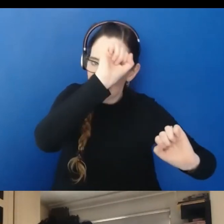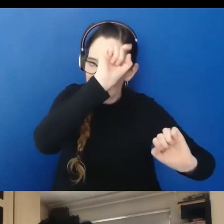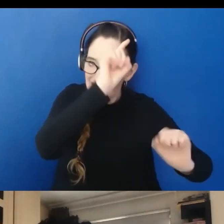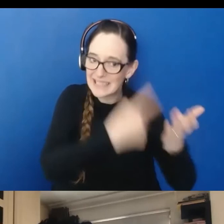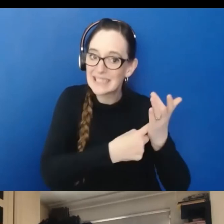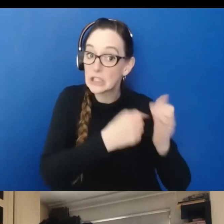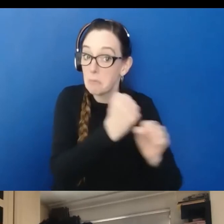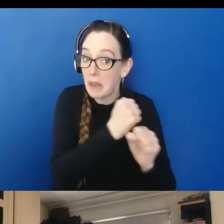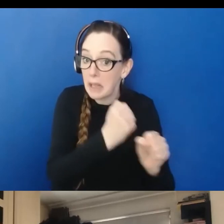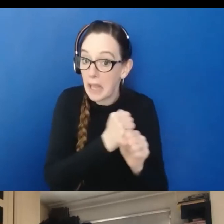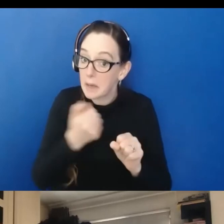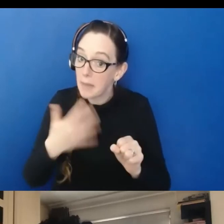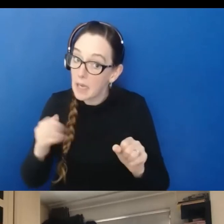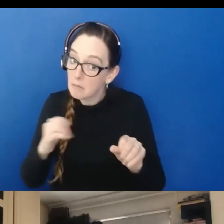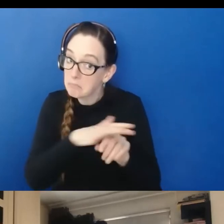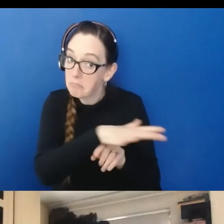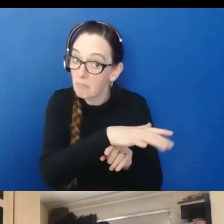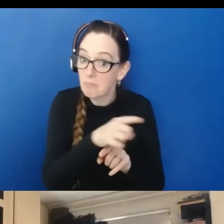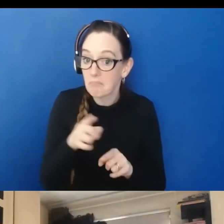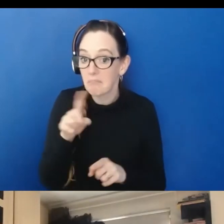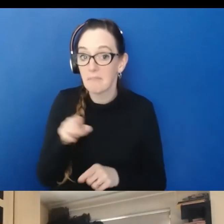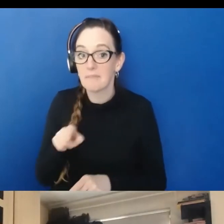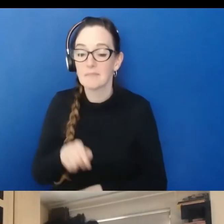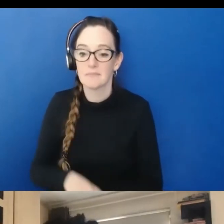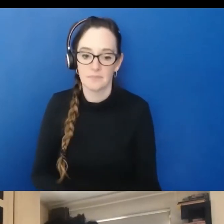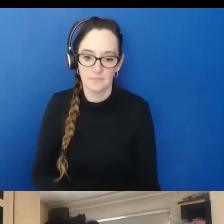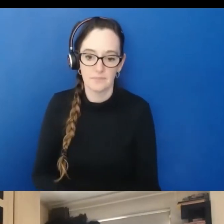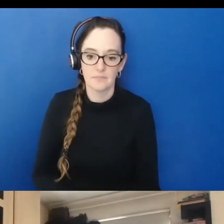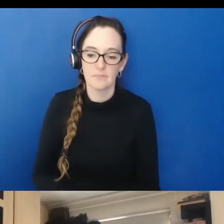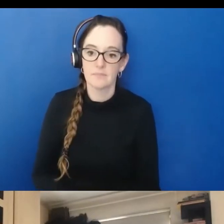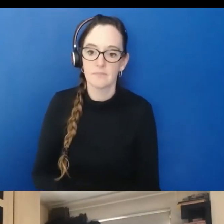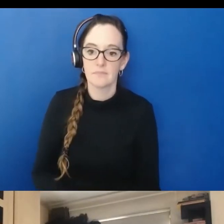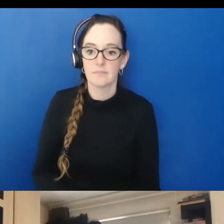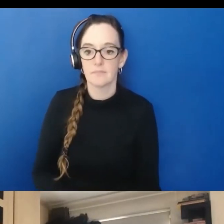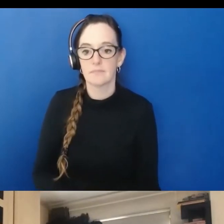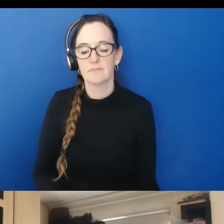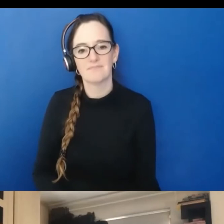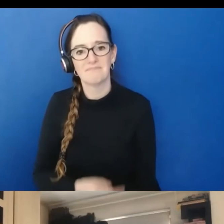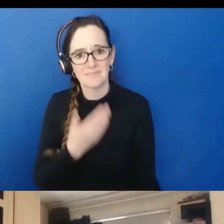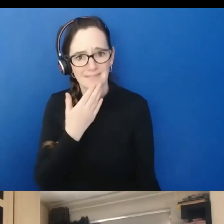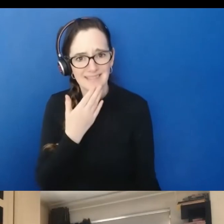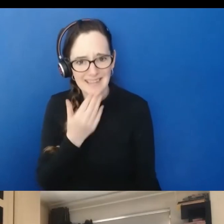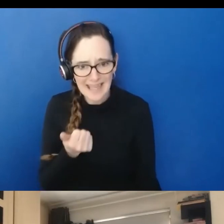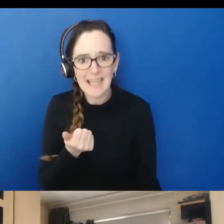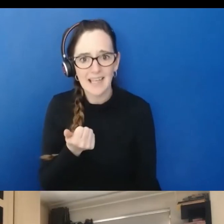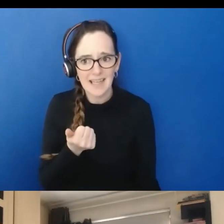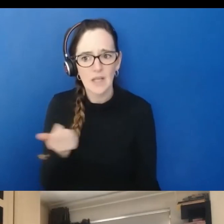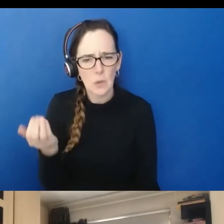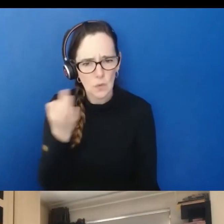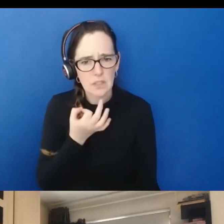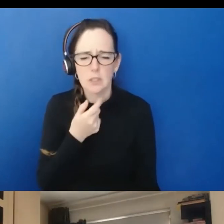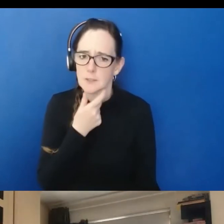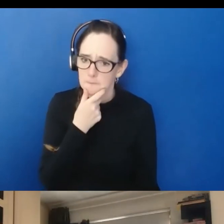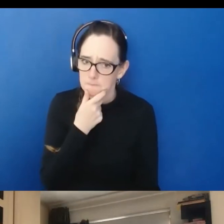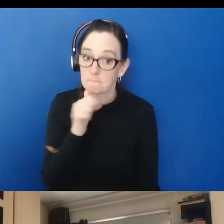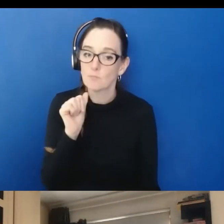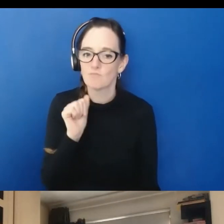Thank you for the question. Yeh, definitely.